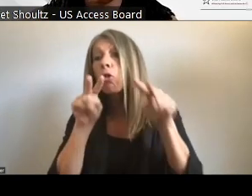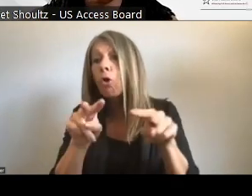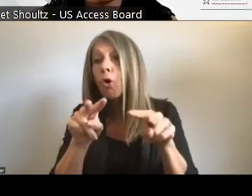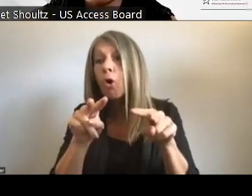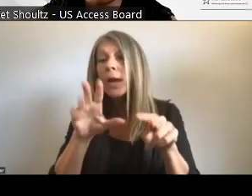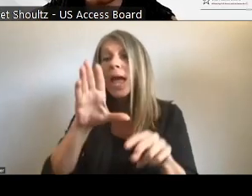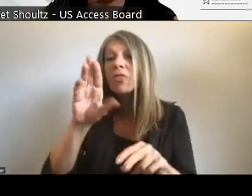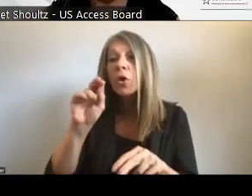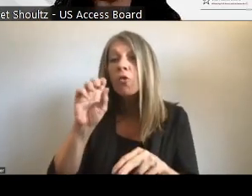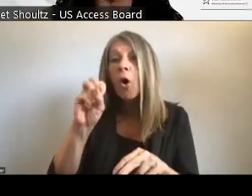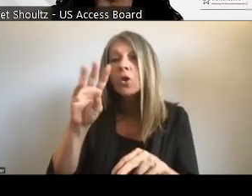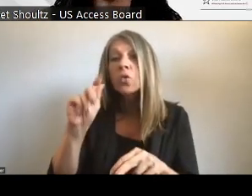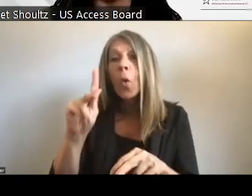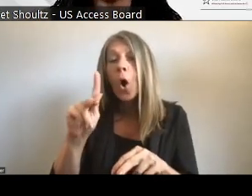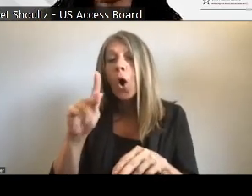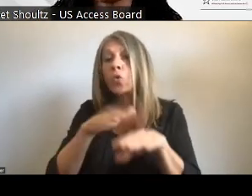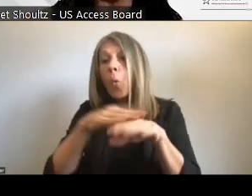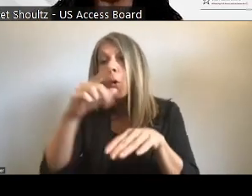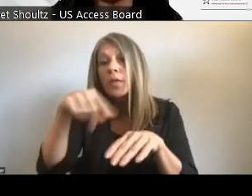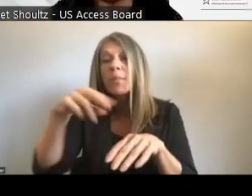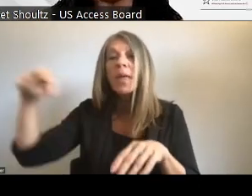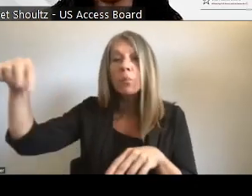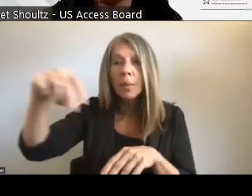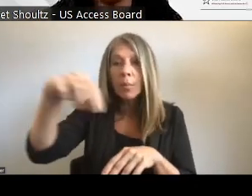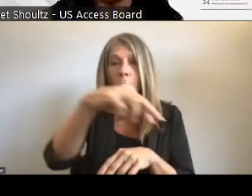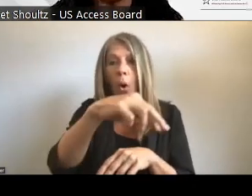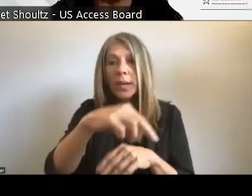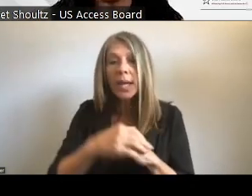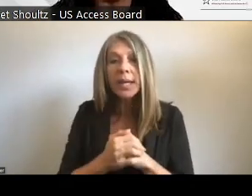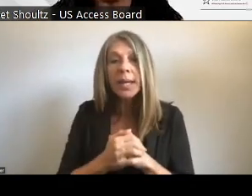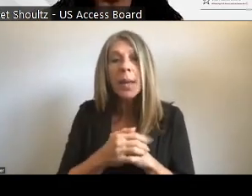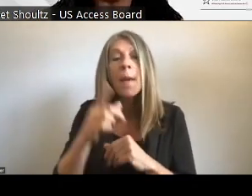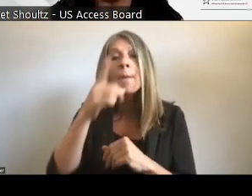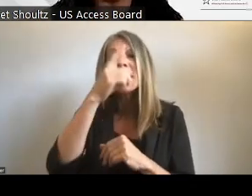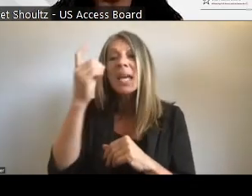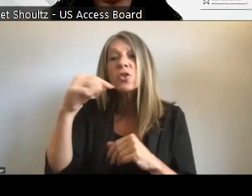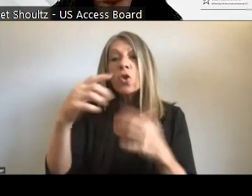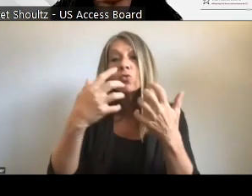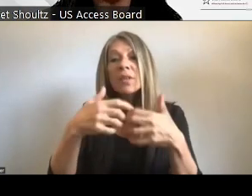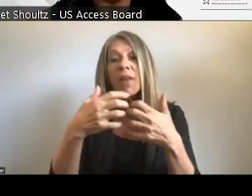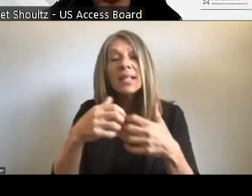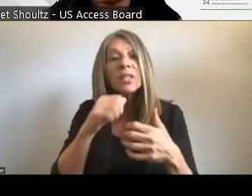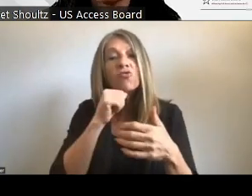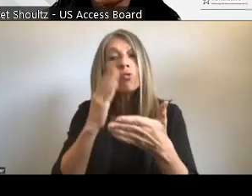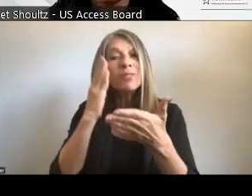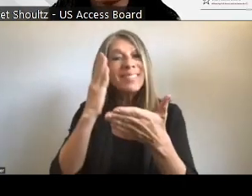to warn them of the presence of pedestrians. So because these devices do not stop traffic,